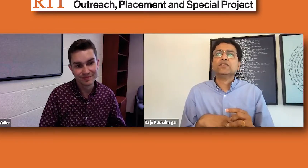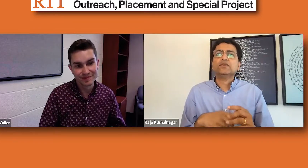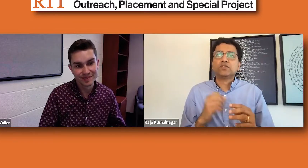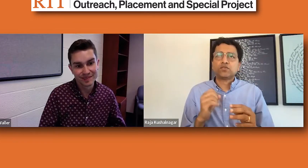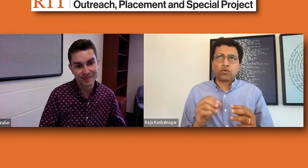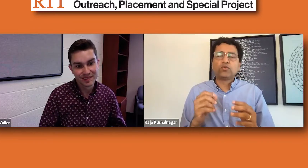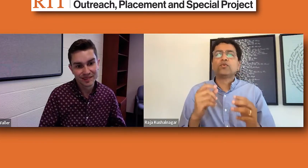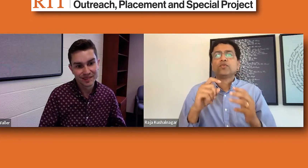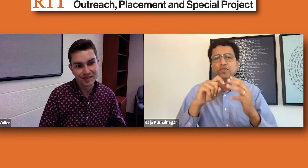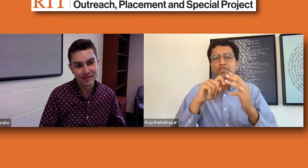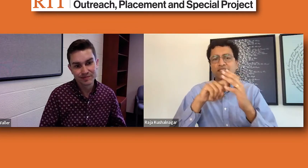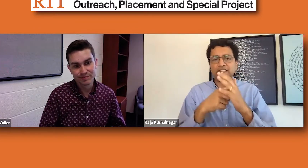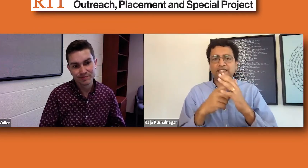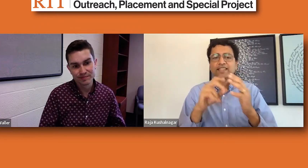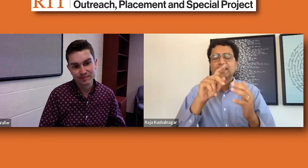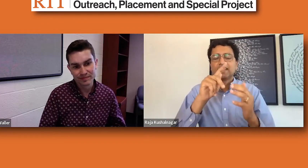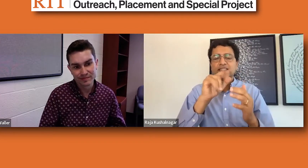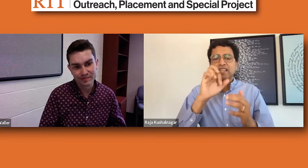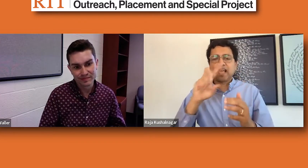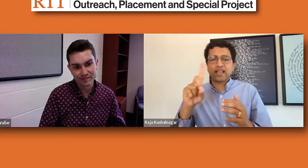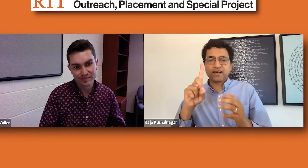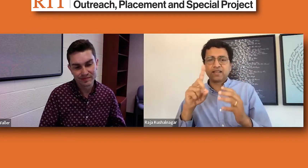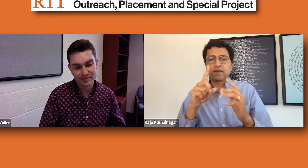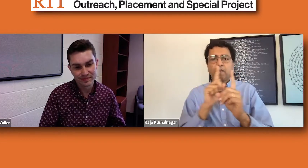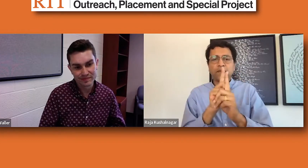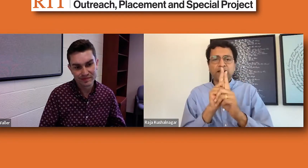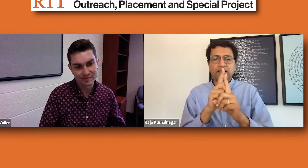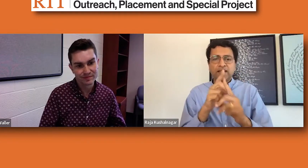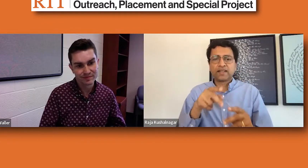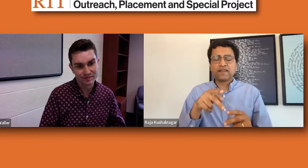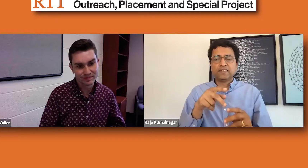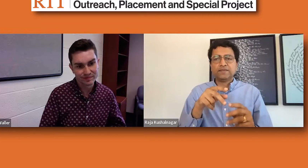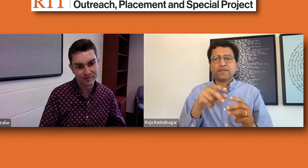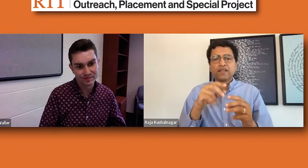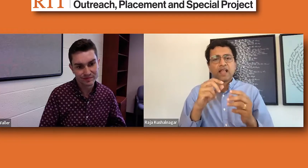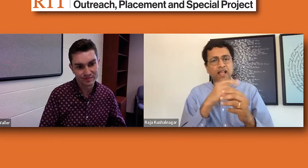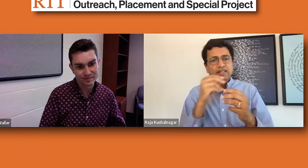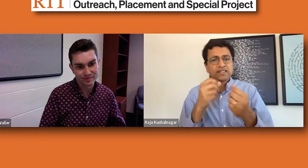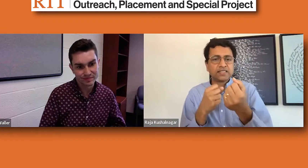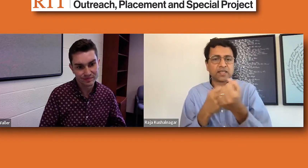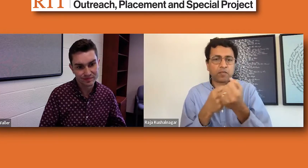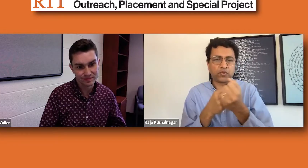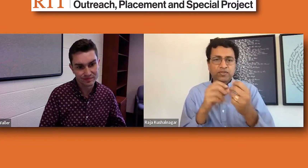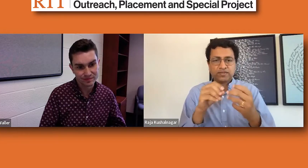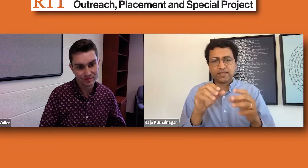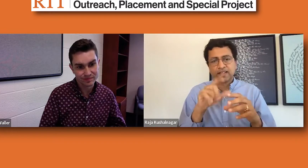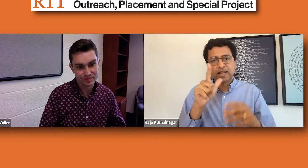So I think the key is mentoring support in the lab